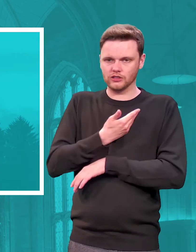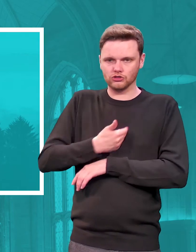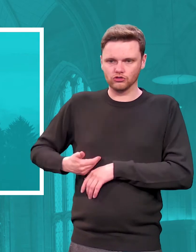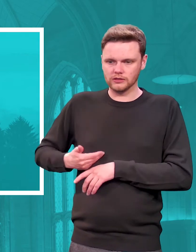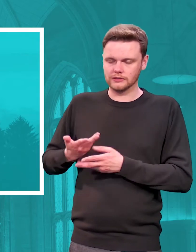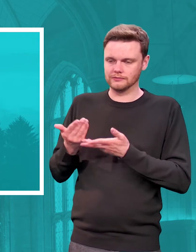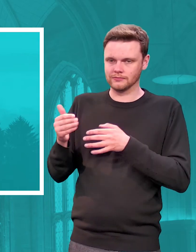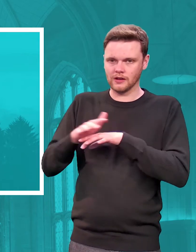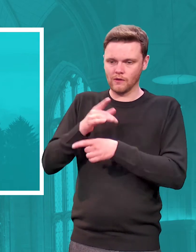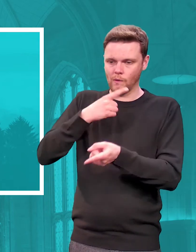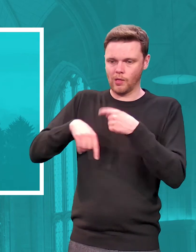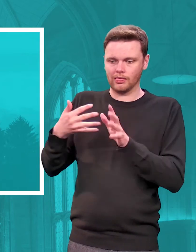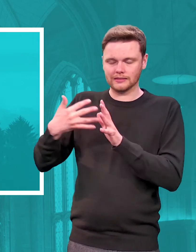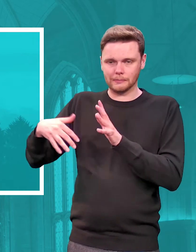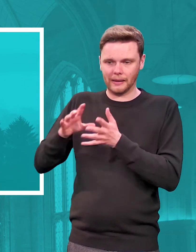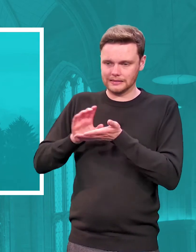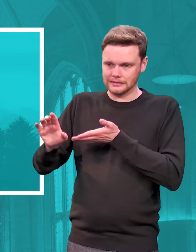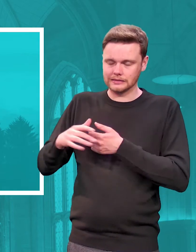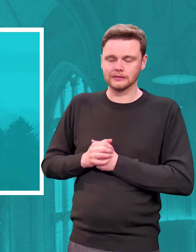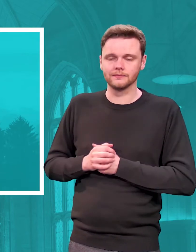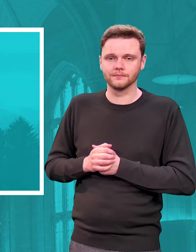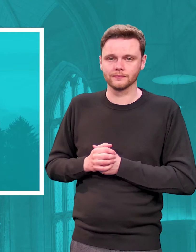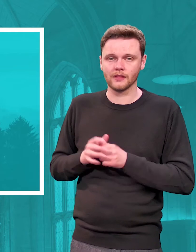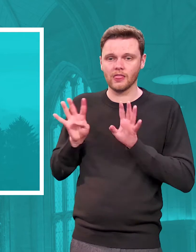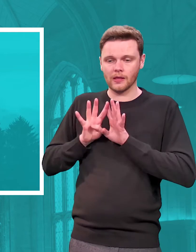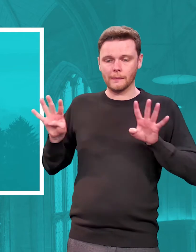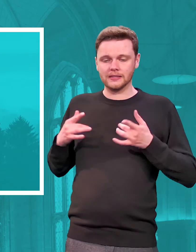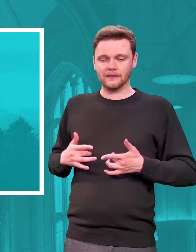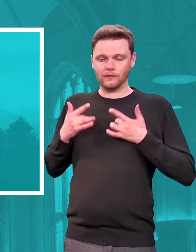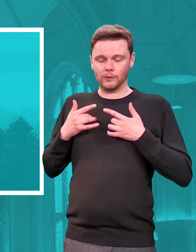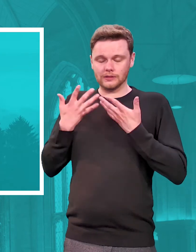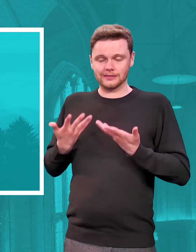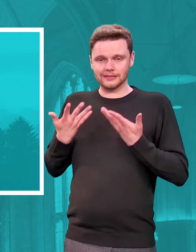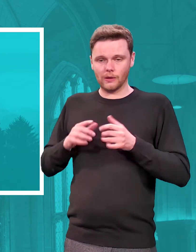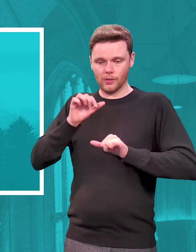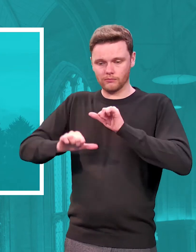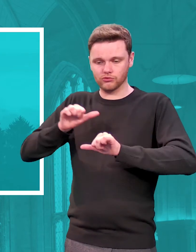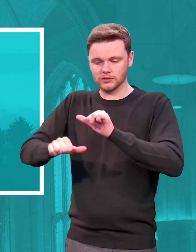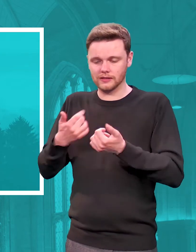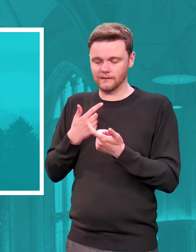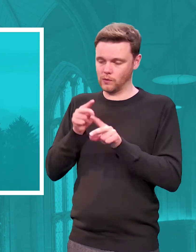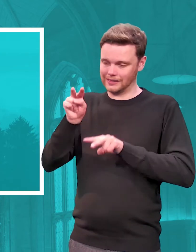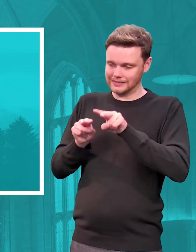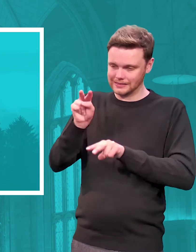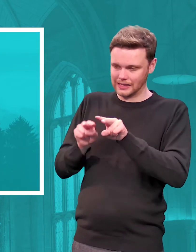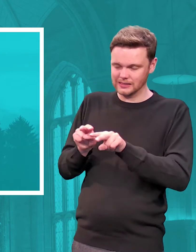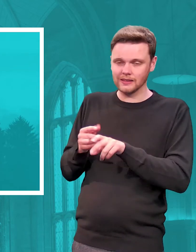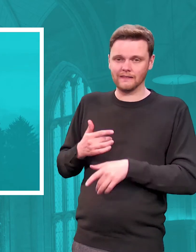The Committee’s view is that the current processes for assessing cases provide adequate protection.